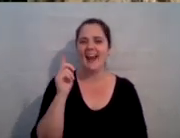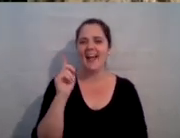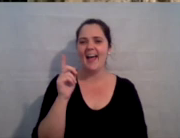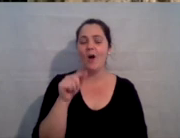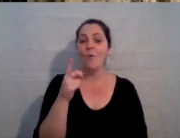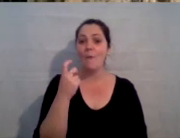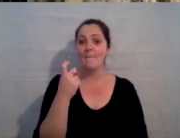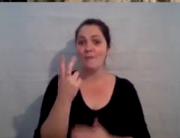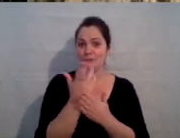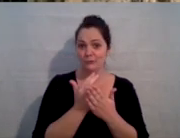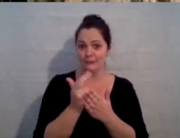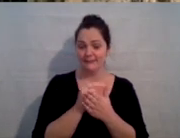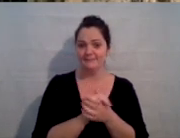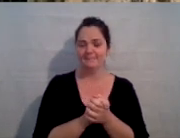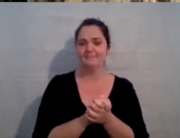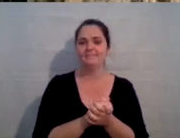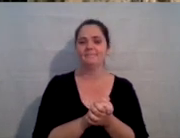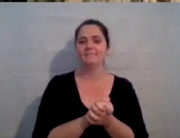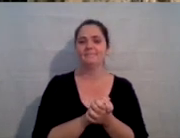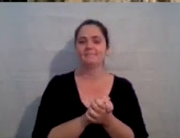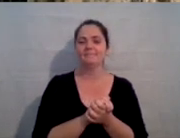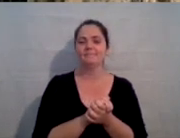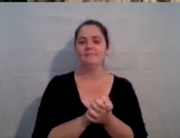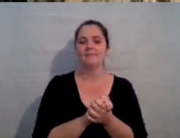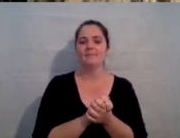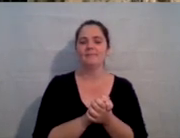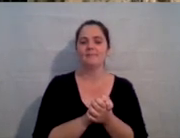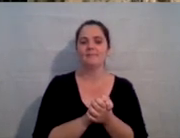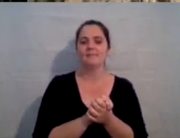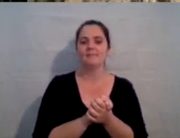Okay and now for this last drawing we're gonna do a standing pose again, so we're